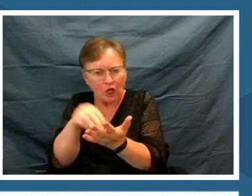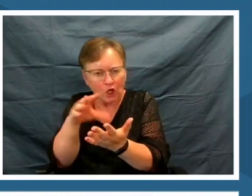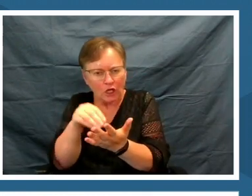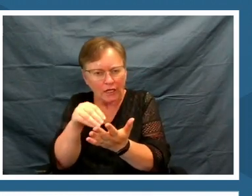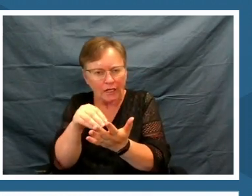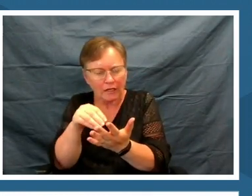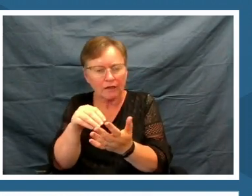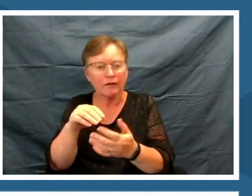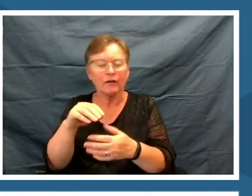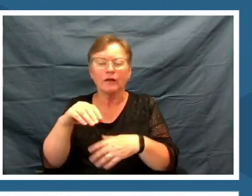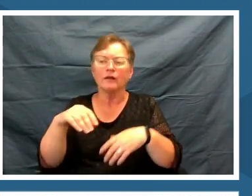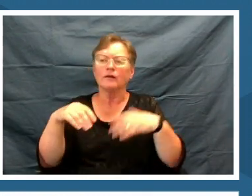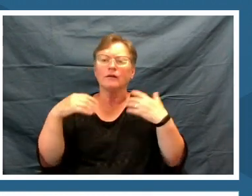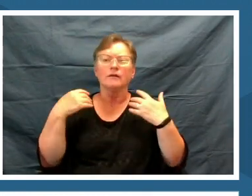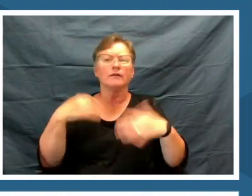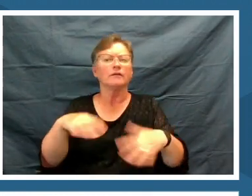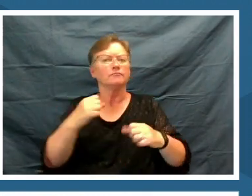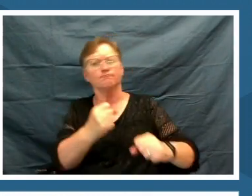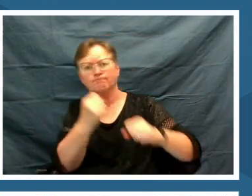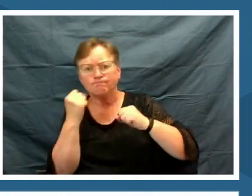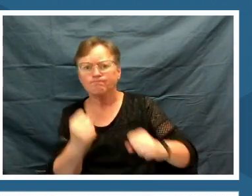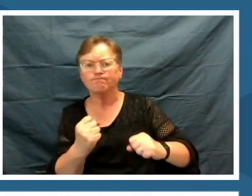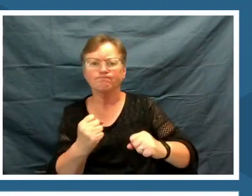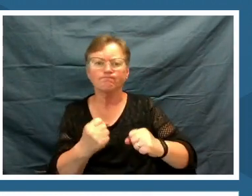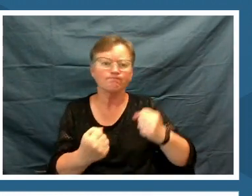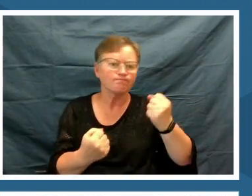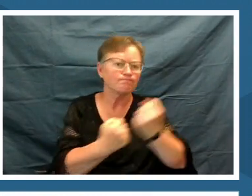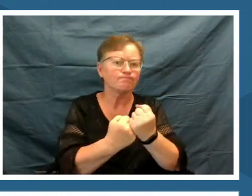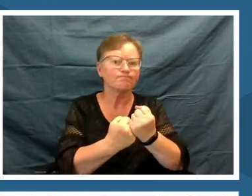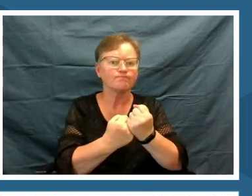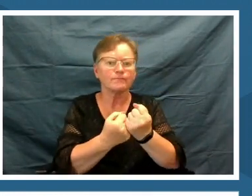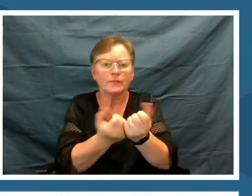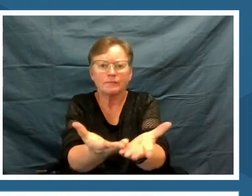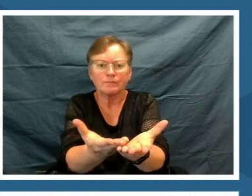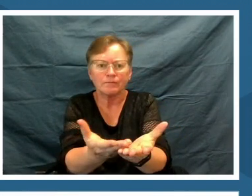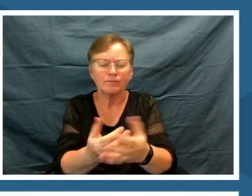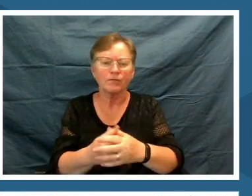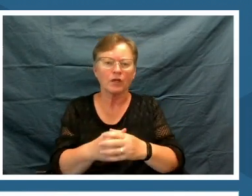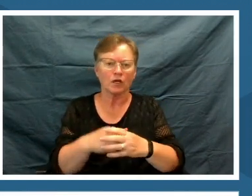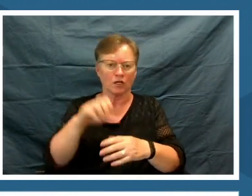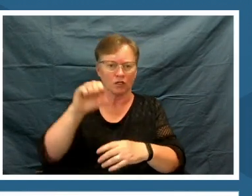um uh socrates once said wisdom begins